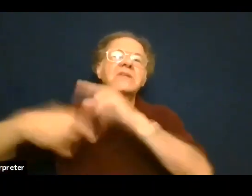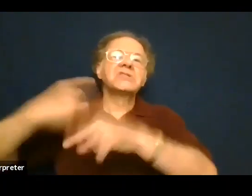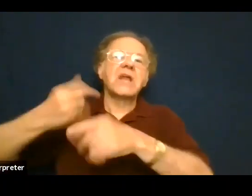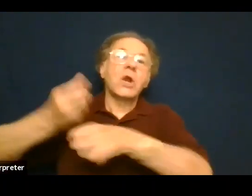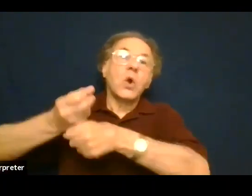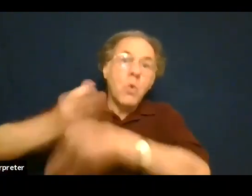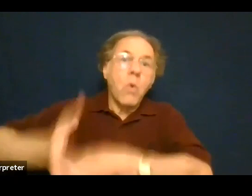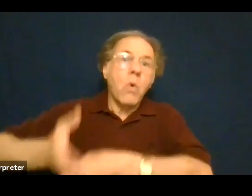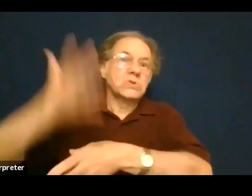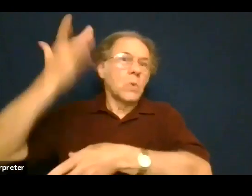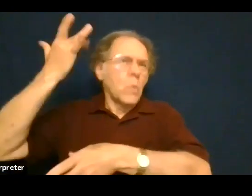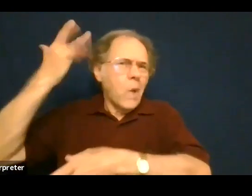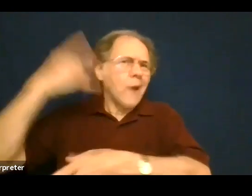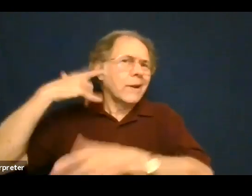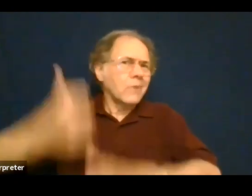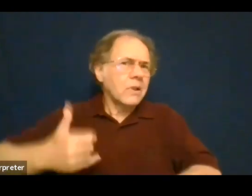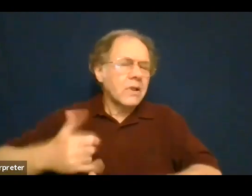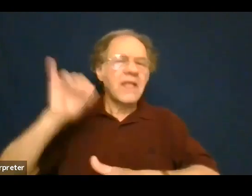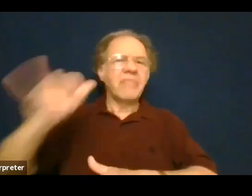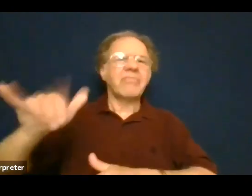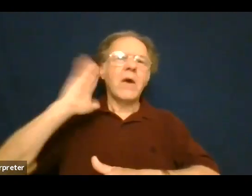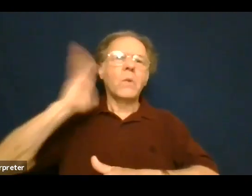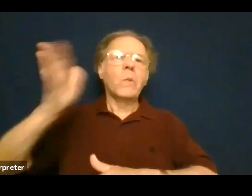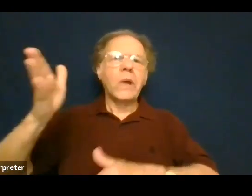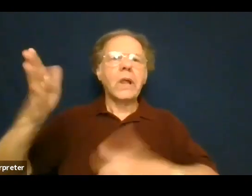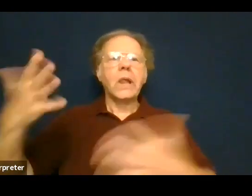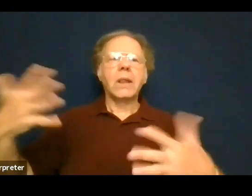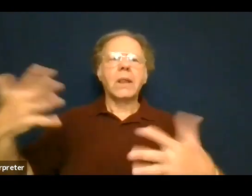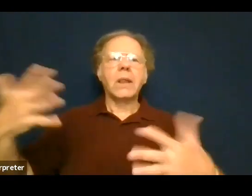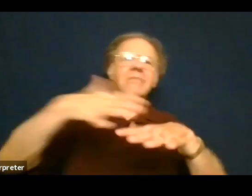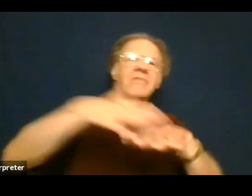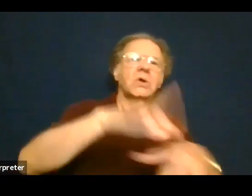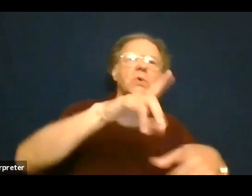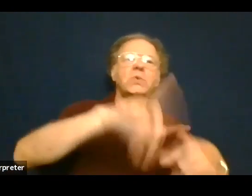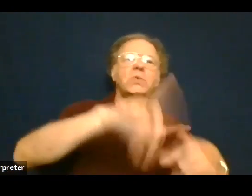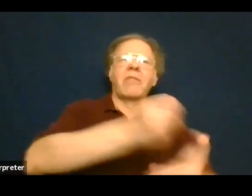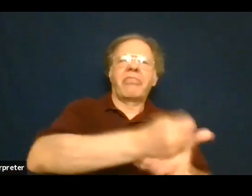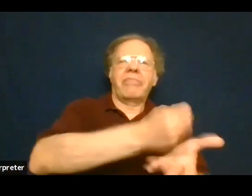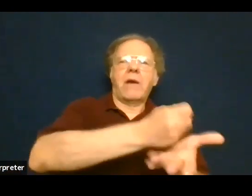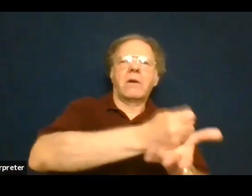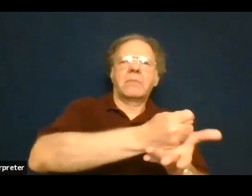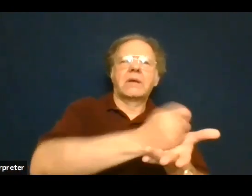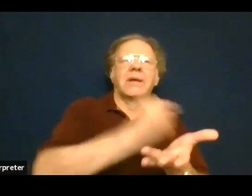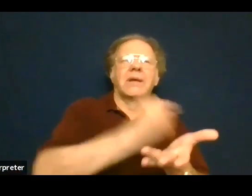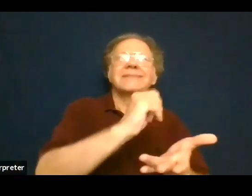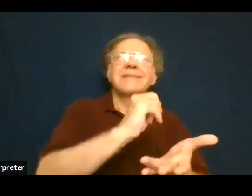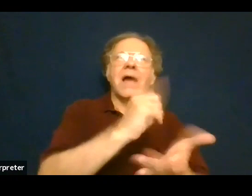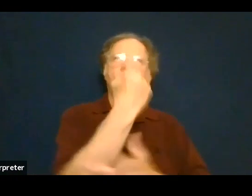And that kind of will spill into the therapies-- that it's not going to be a one size fits all, that it